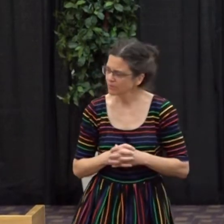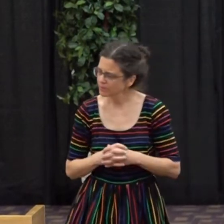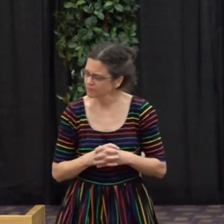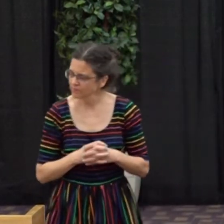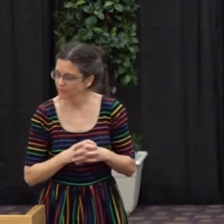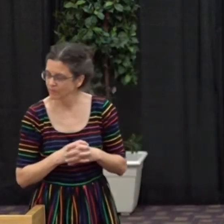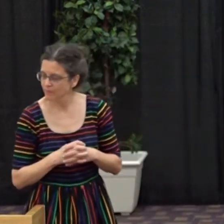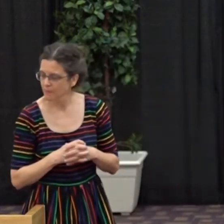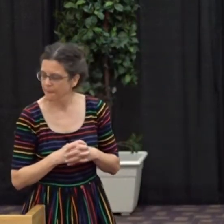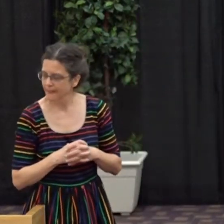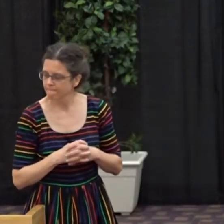She has breakfast with the seniors.